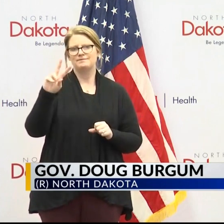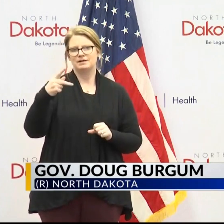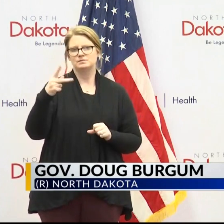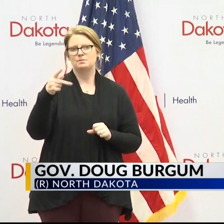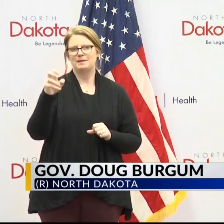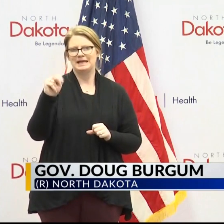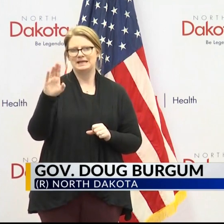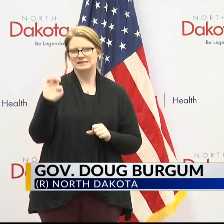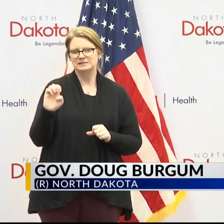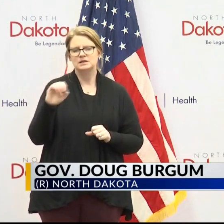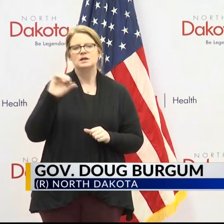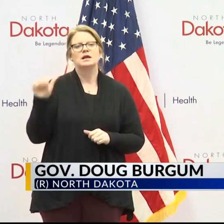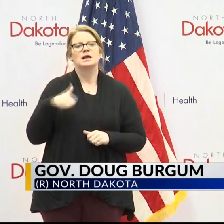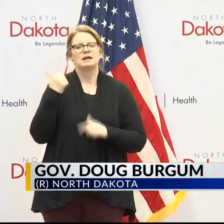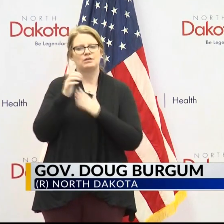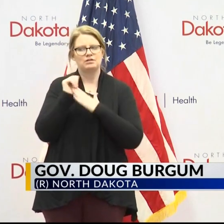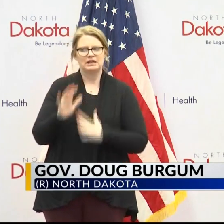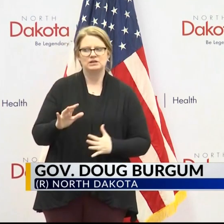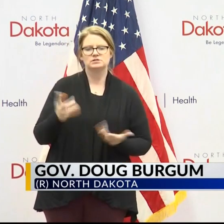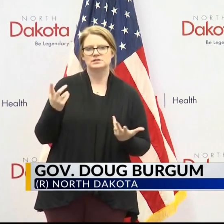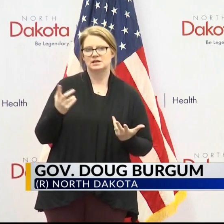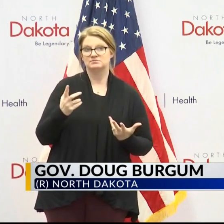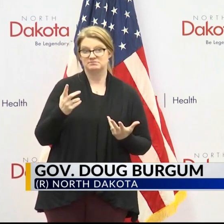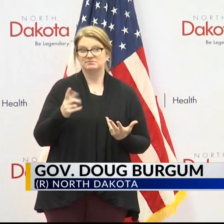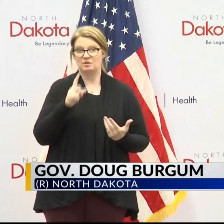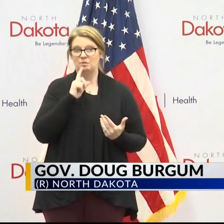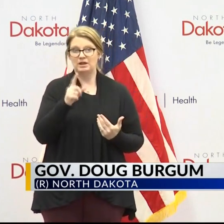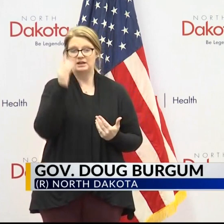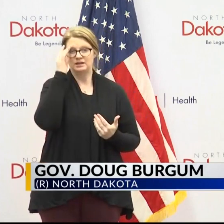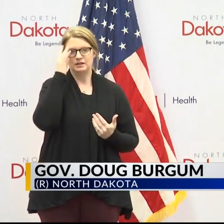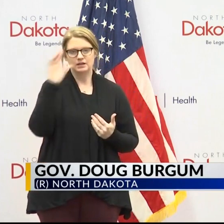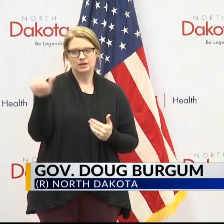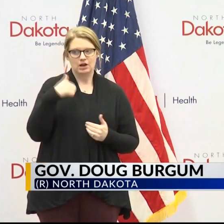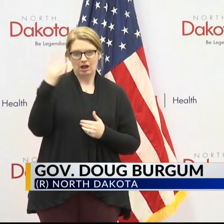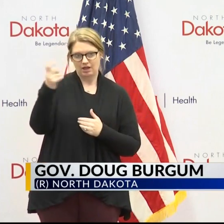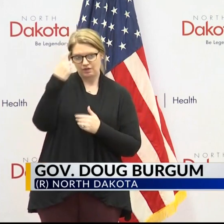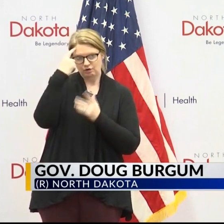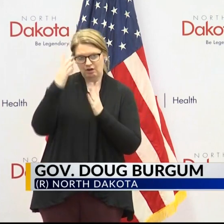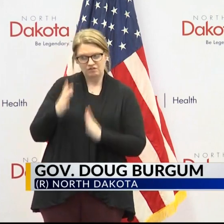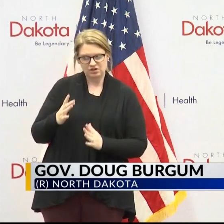IN TERMS OF THE CURVE. ON THE NATIONAL GOVERNORS ASSOCIATION CALL TODAY, INCLUDING WITH PRESIDENT TRUMP AND VICE PRESIDENT PENCE, IN'S